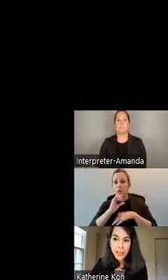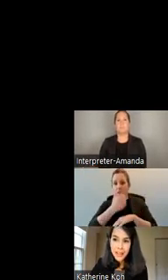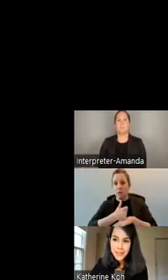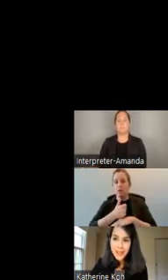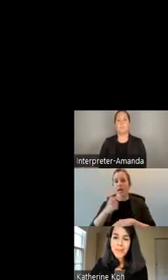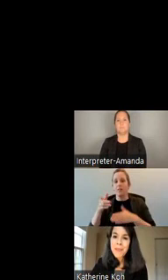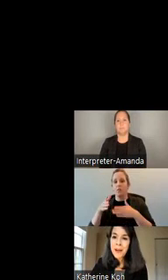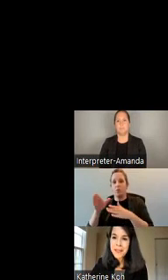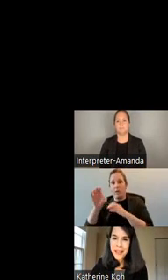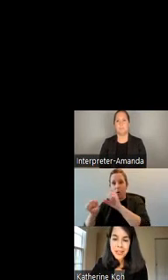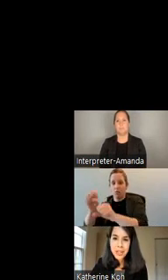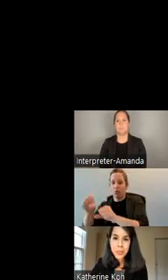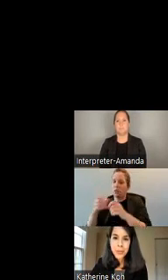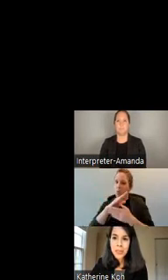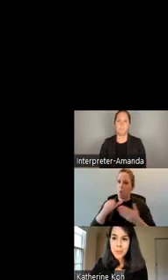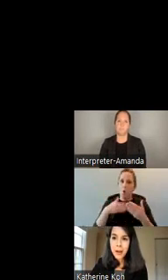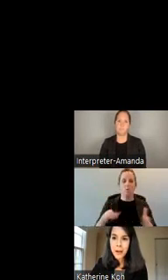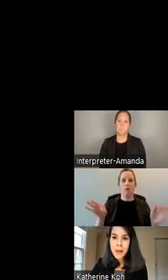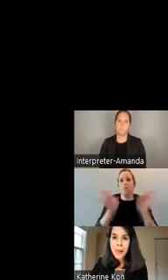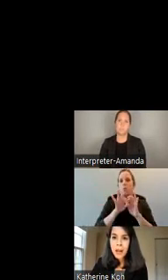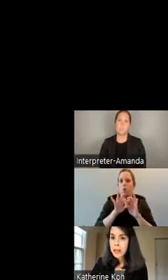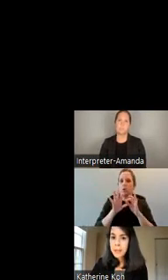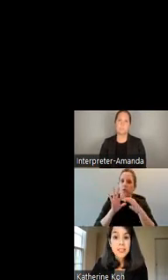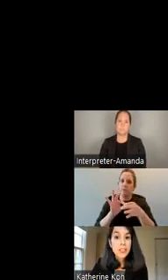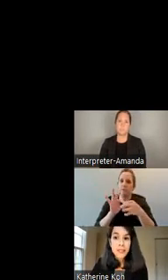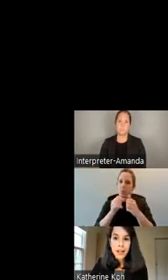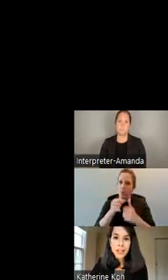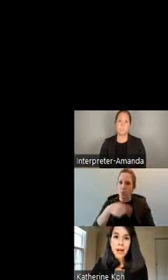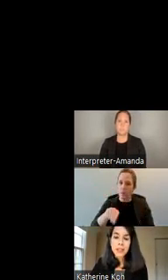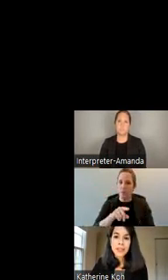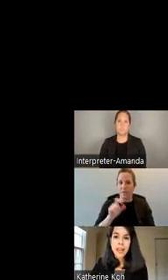work that I do that I'm excited to share more with you about can be such an effective model of